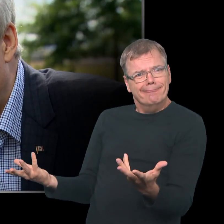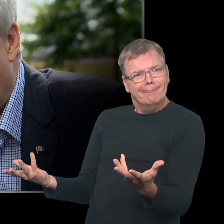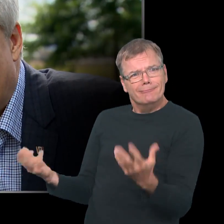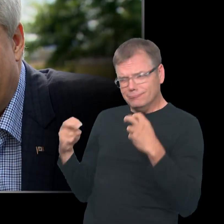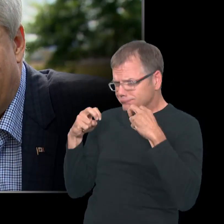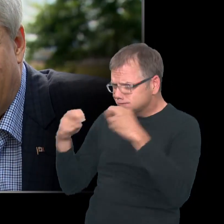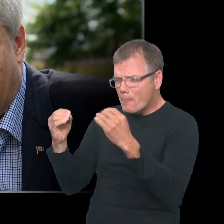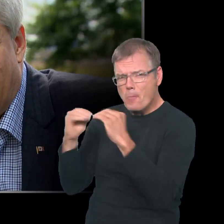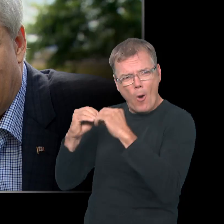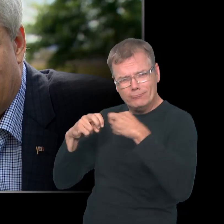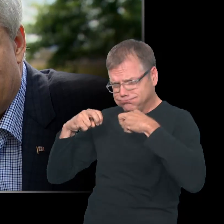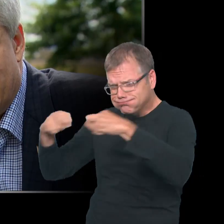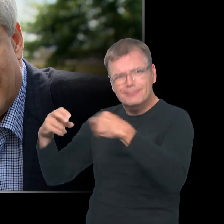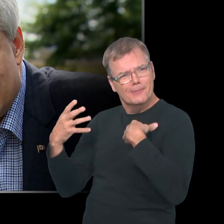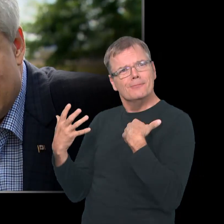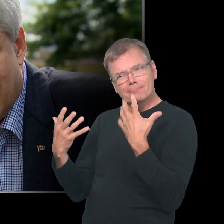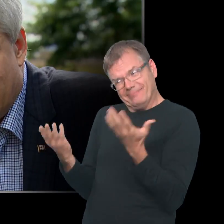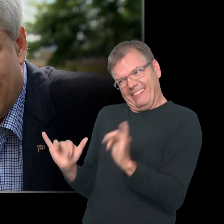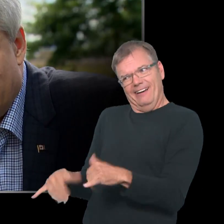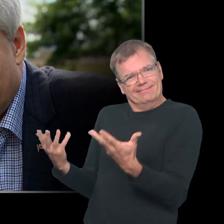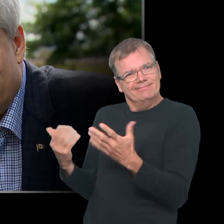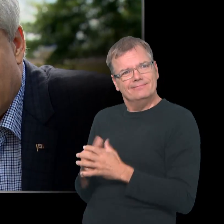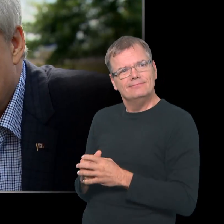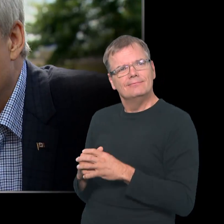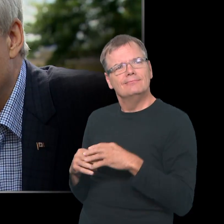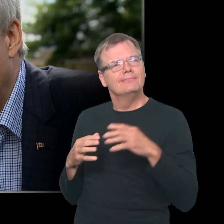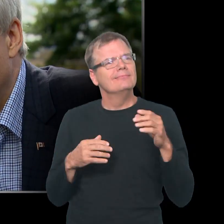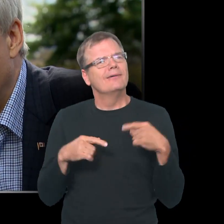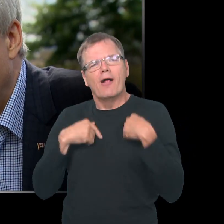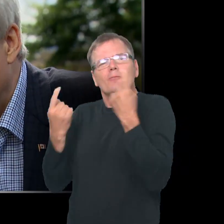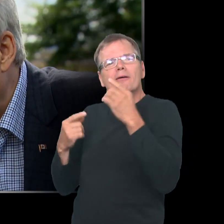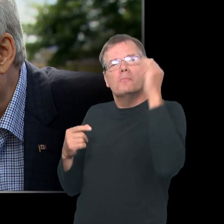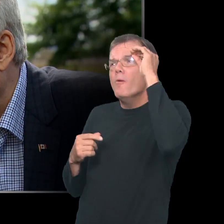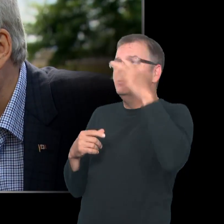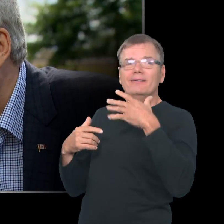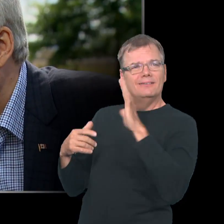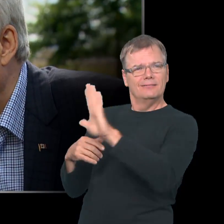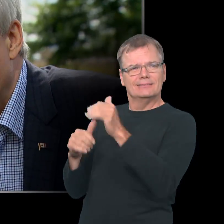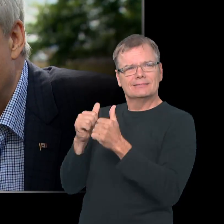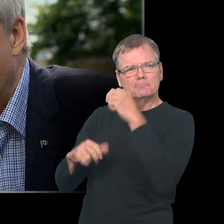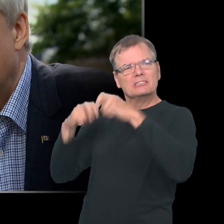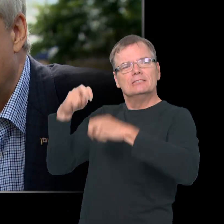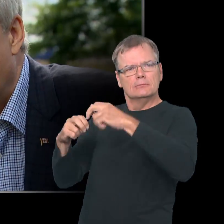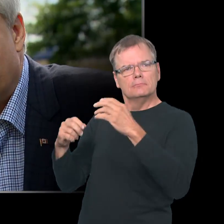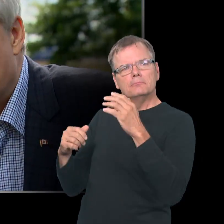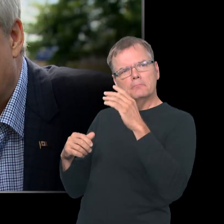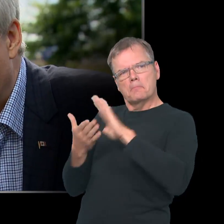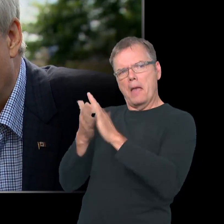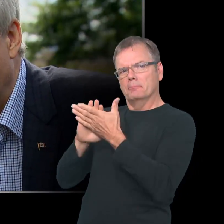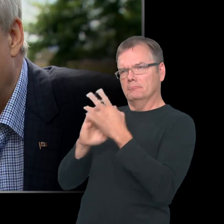Obviously, our view is we're going to win, and we're going to win strong. But my position